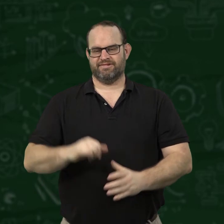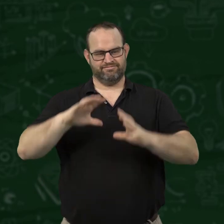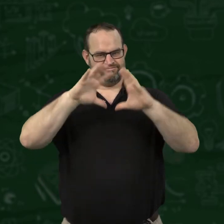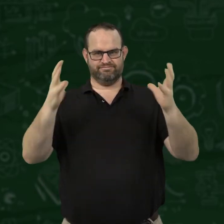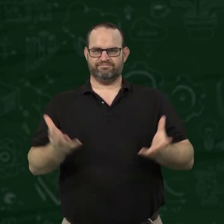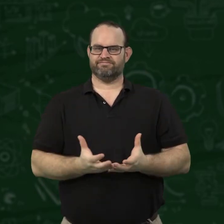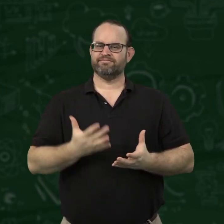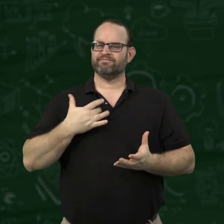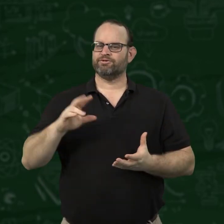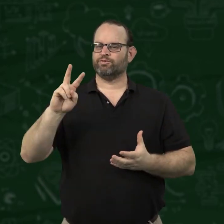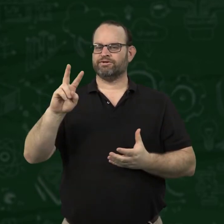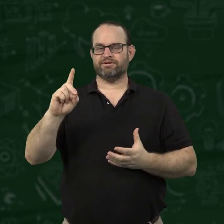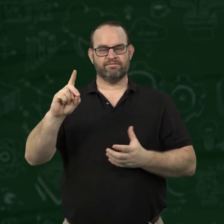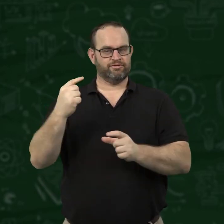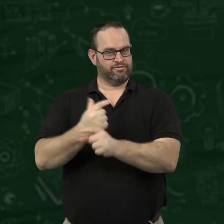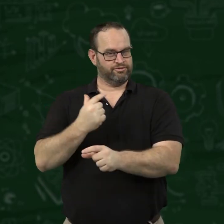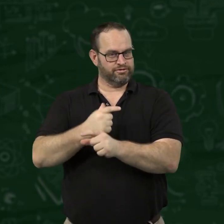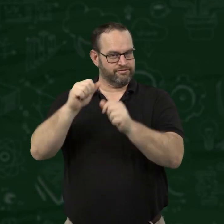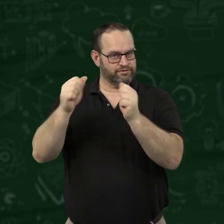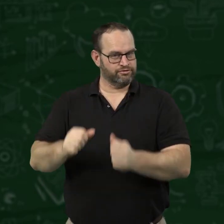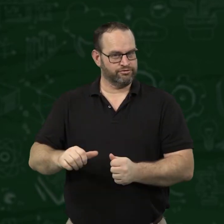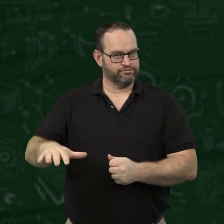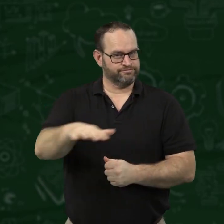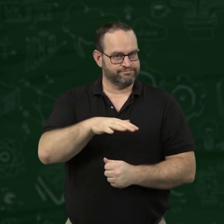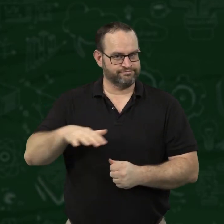These are 2D figures in geometry.